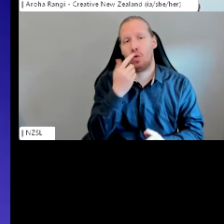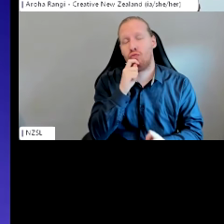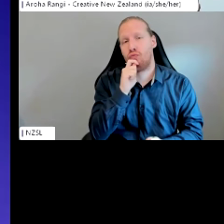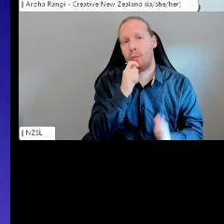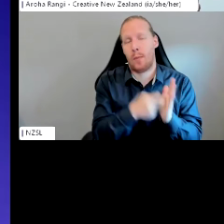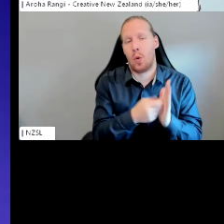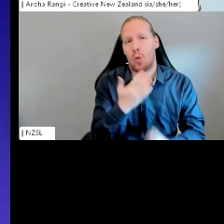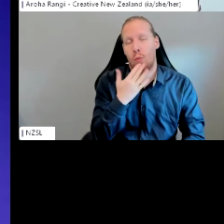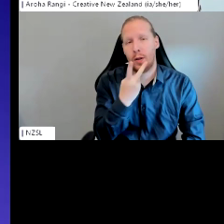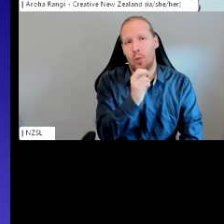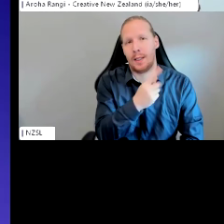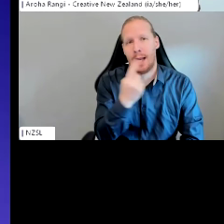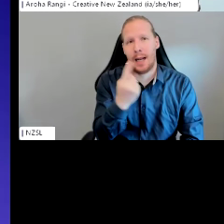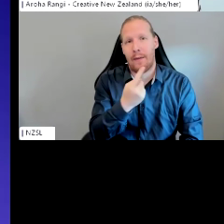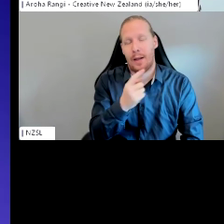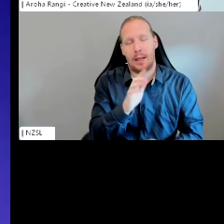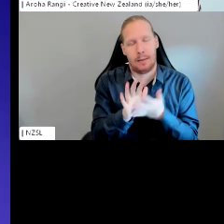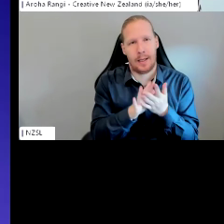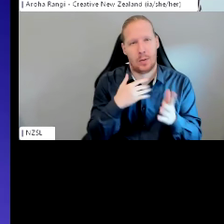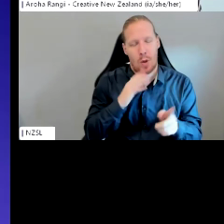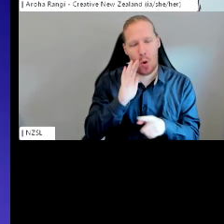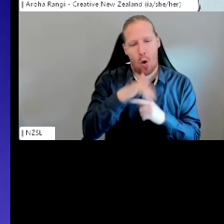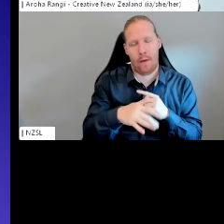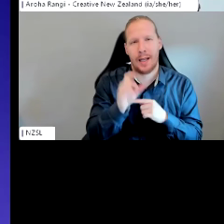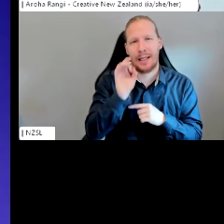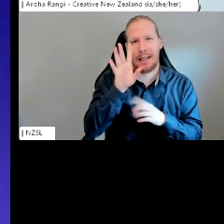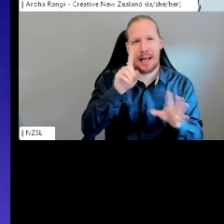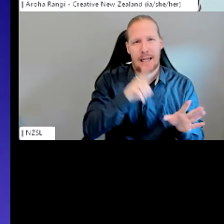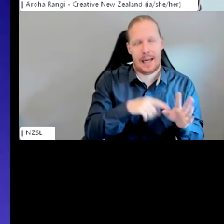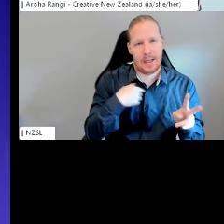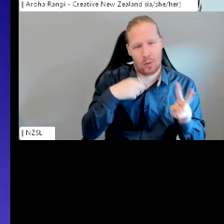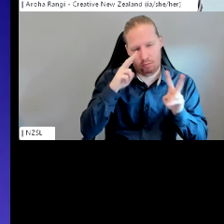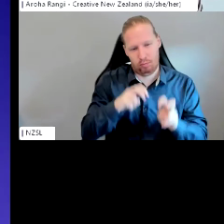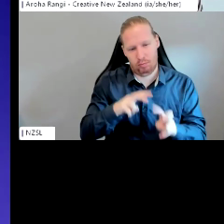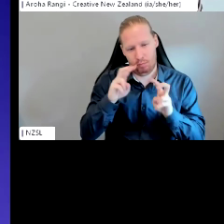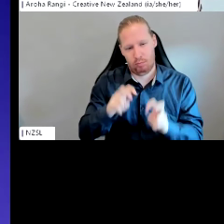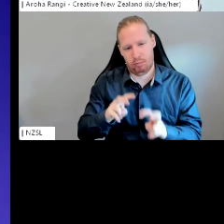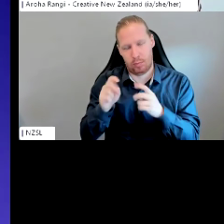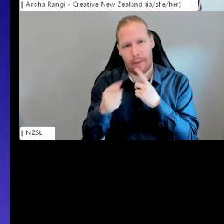have over a decade worth of robust data to track trends and changes over time. We're fortunate to